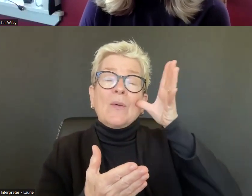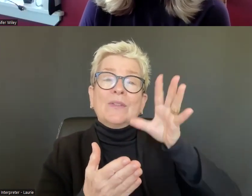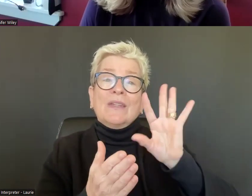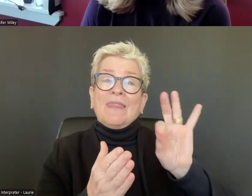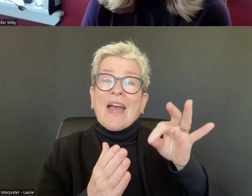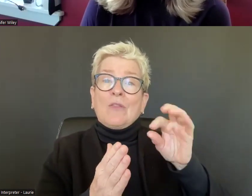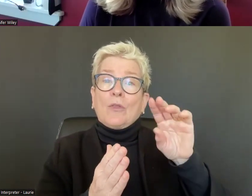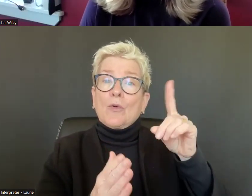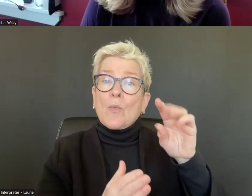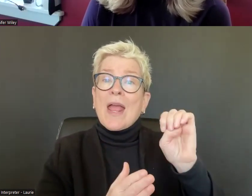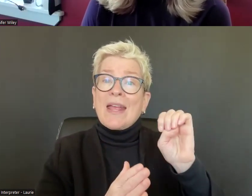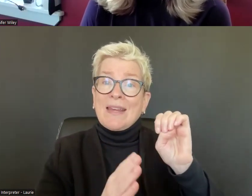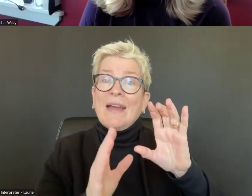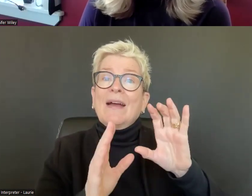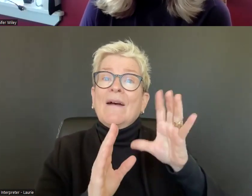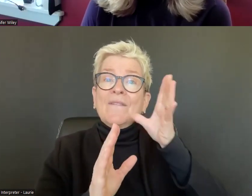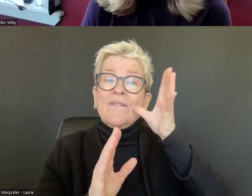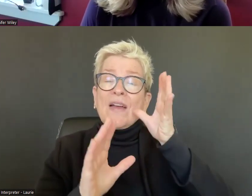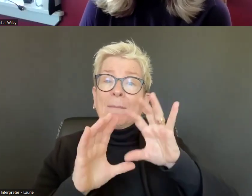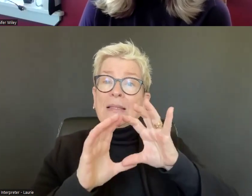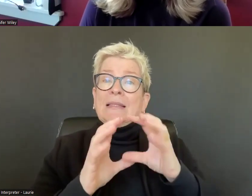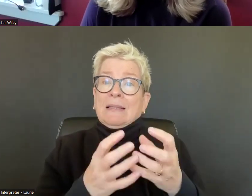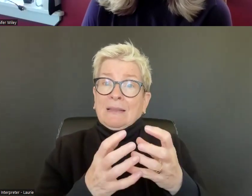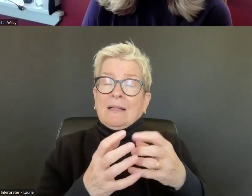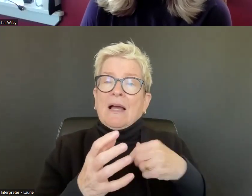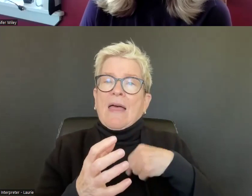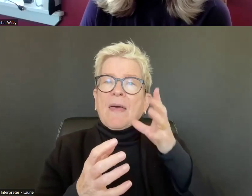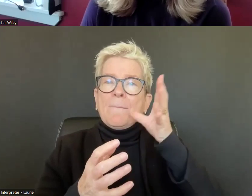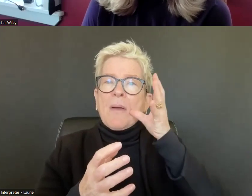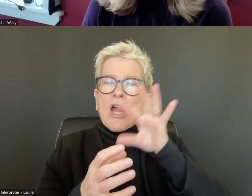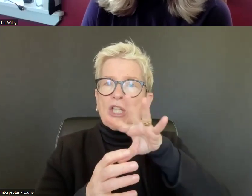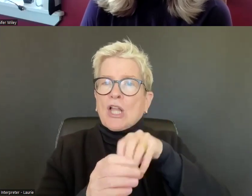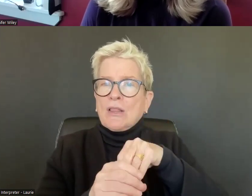in the same advisory; and that's when they were talking about oral language and